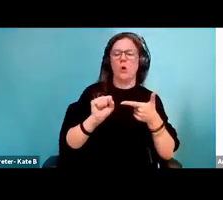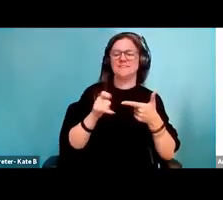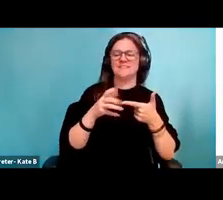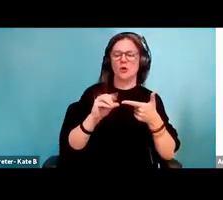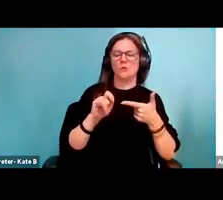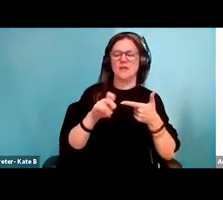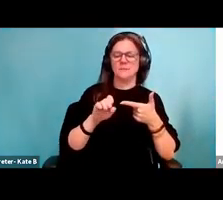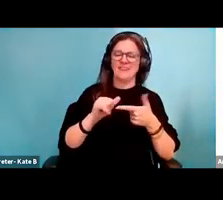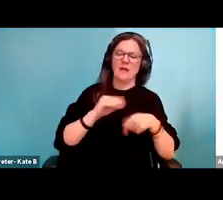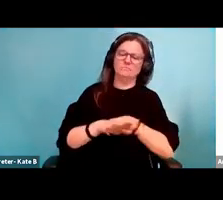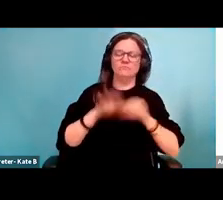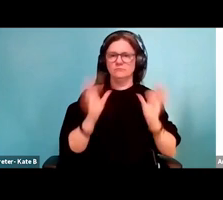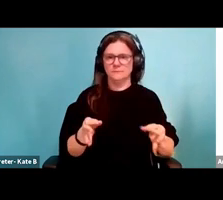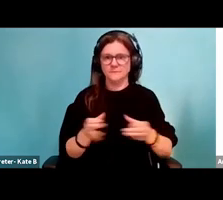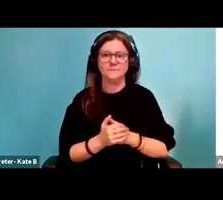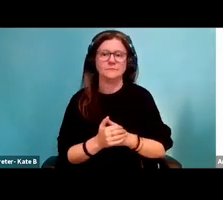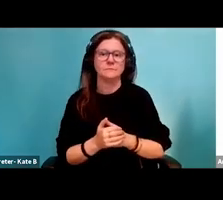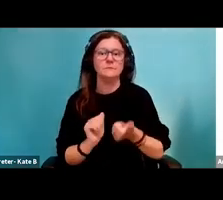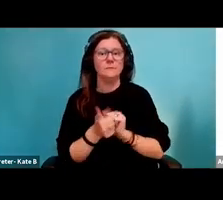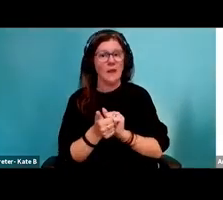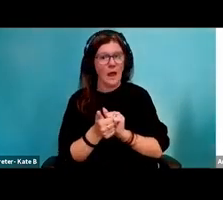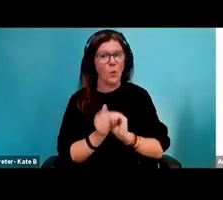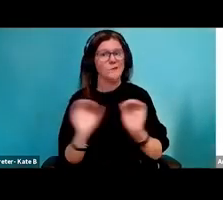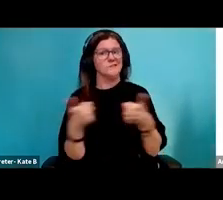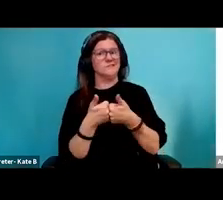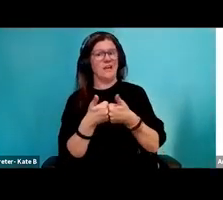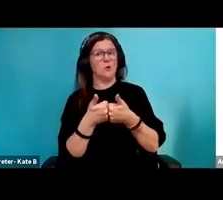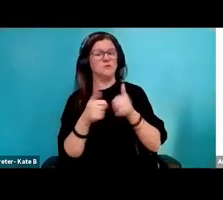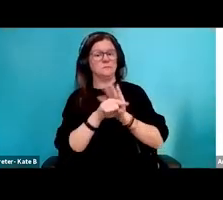Furthermore, some ways we can help to push against these stereotypes is to include women